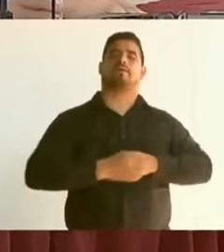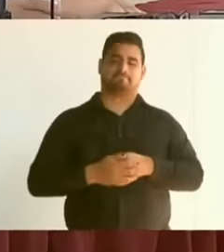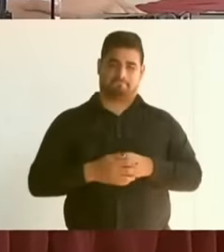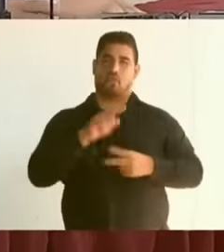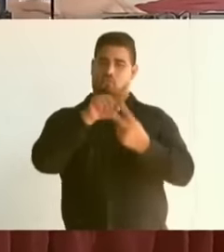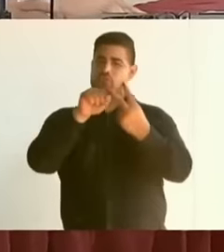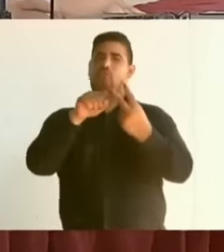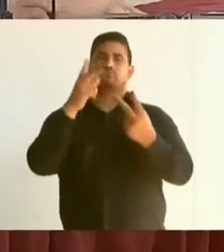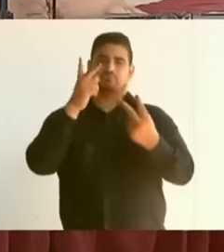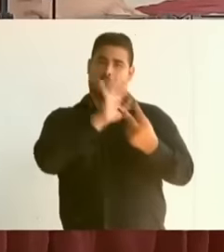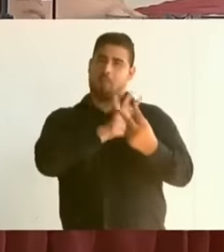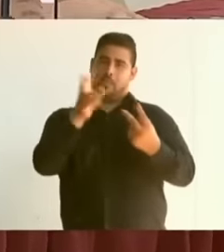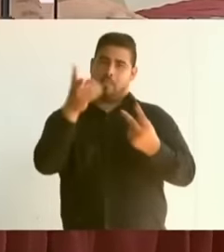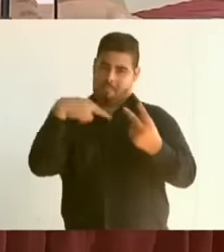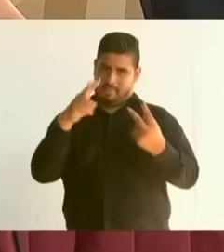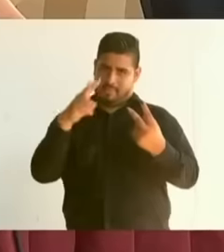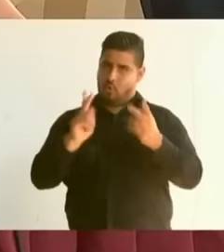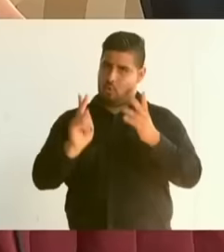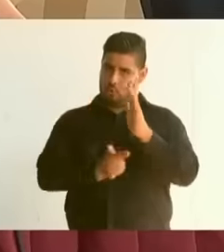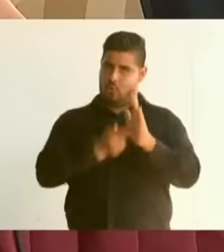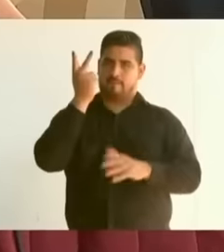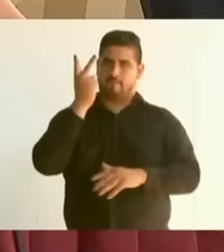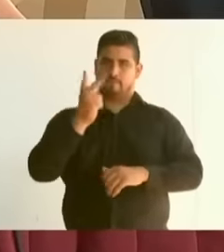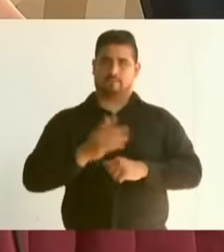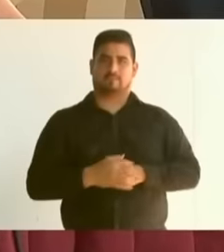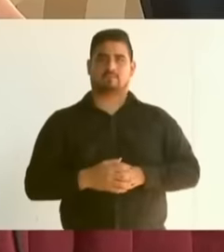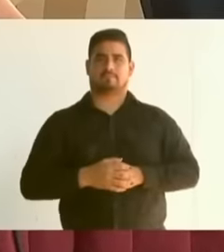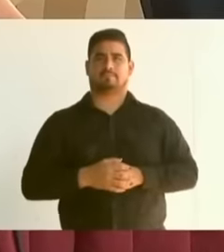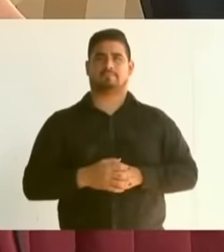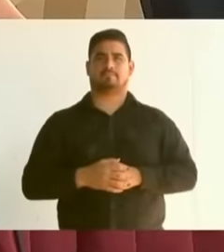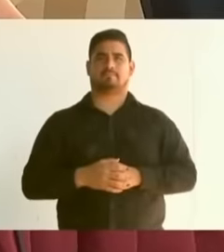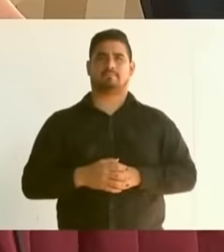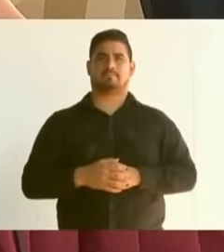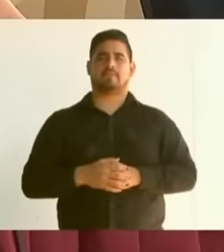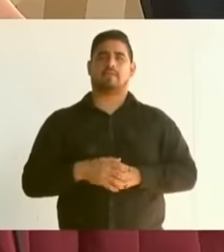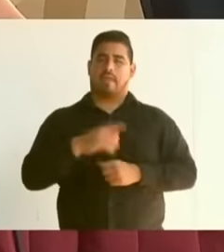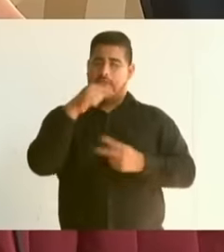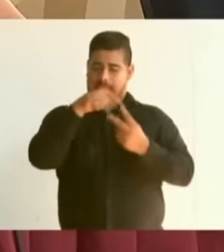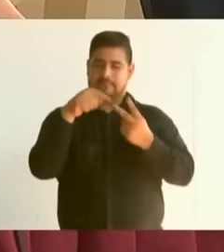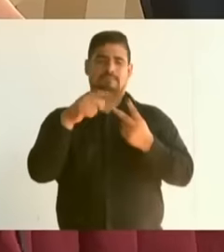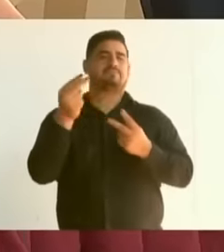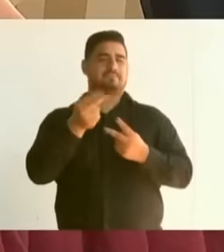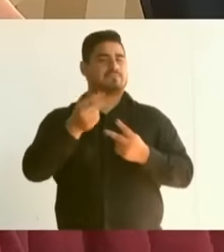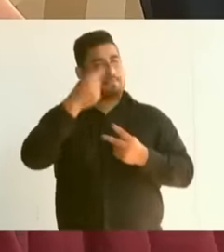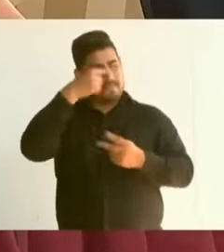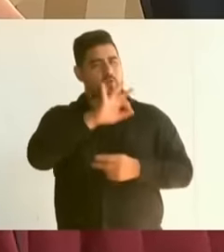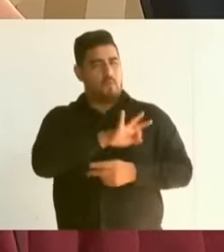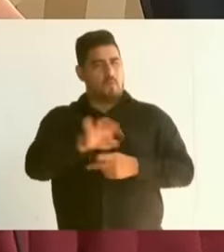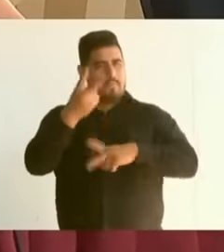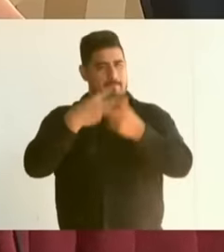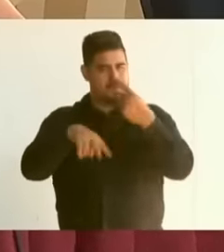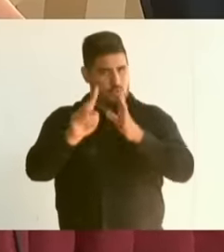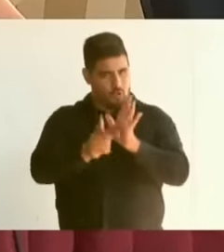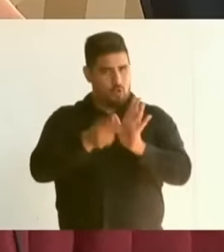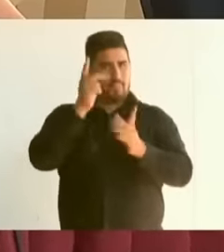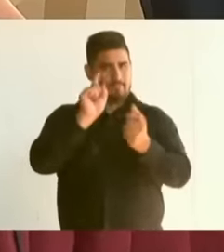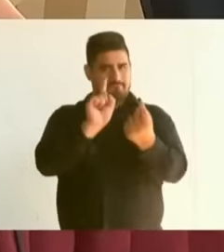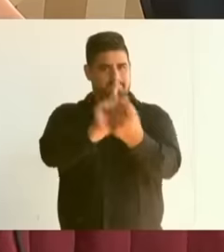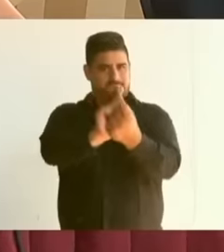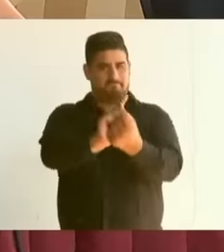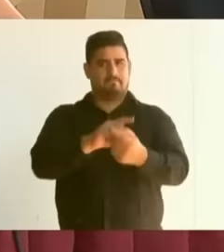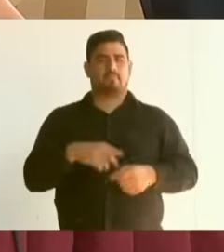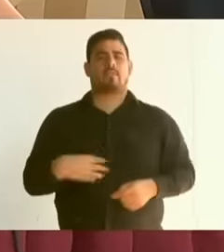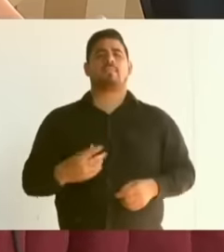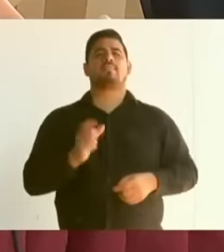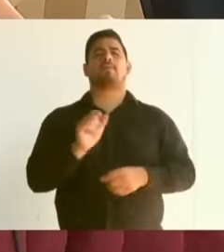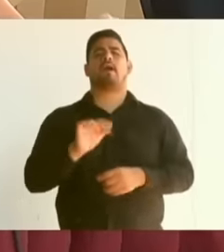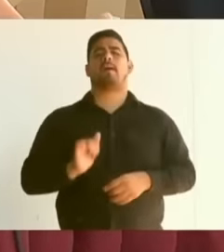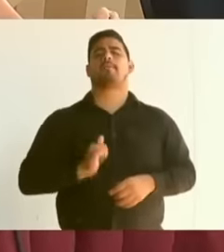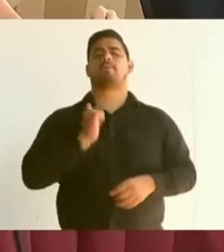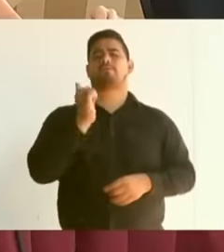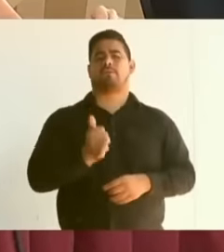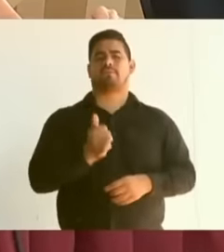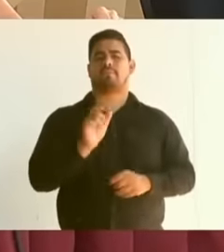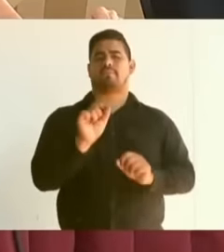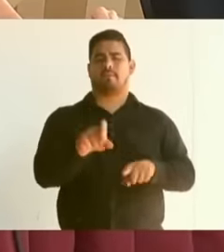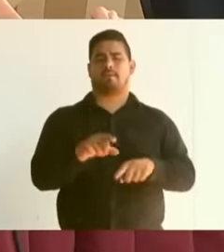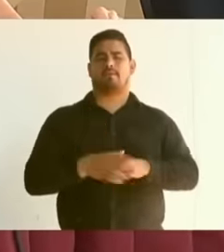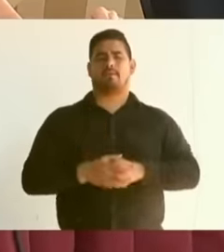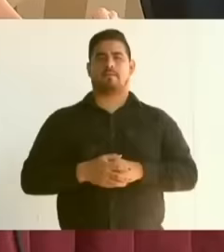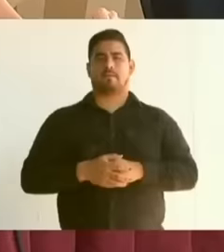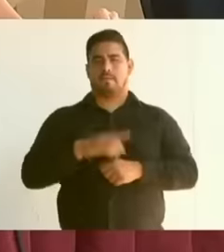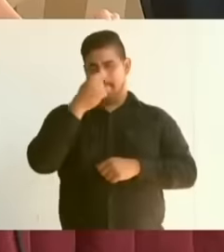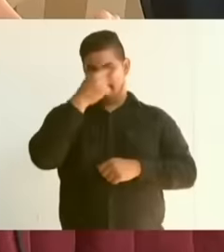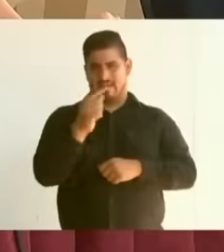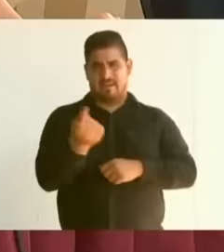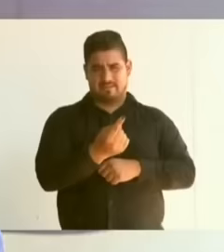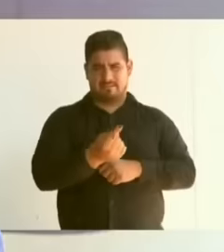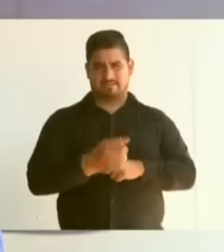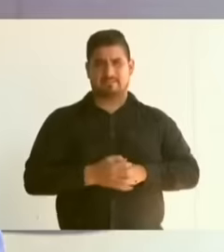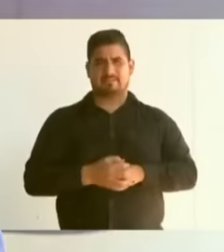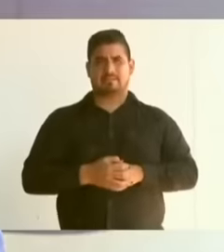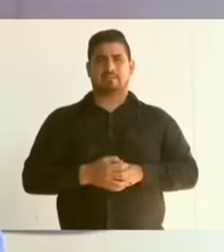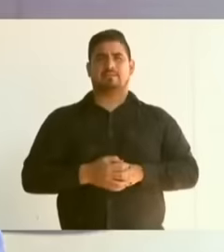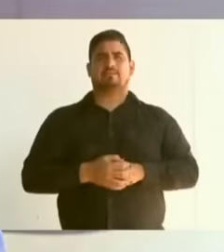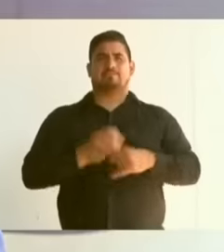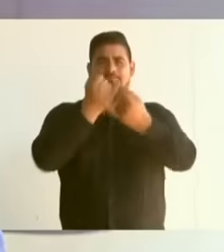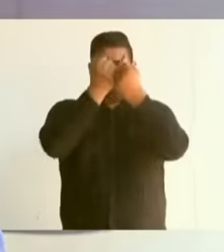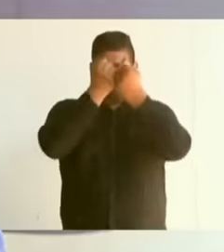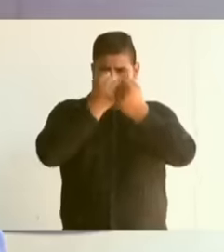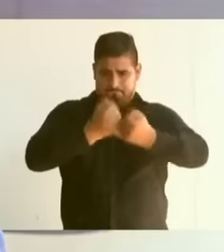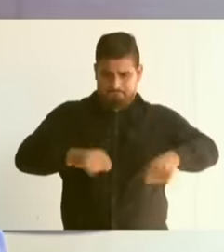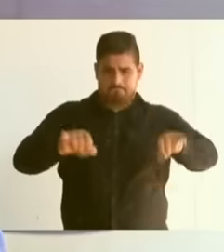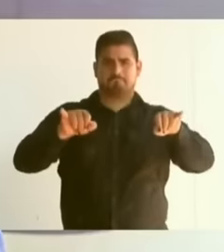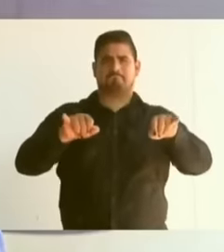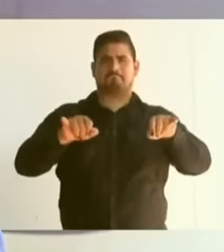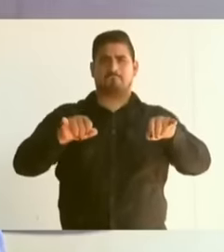that we can be here eh And we also take the opportunity to inaugurate the university